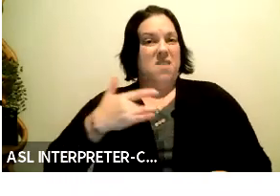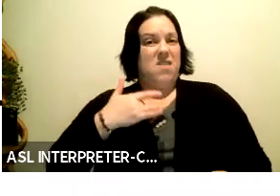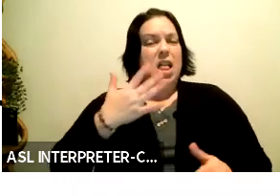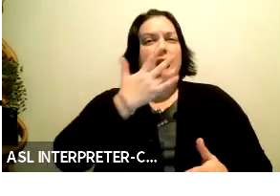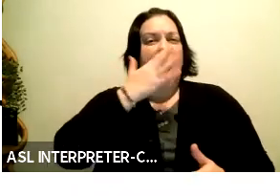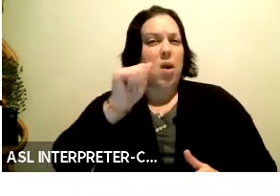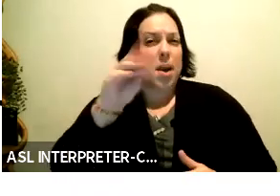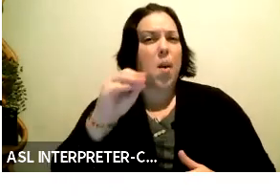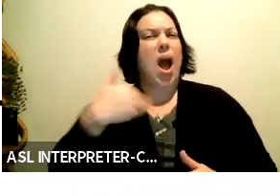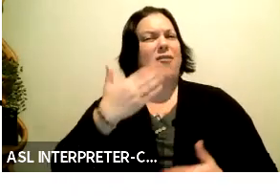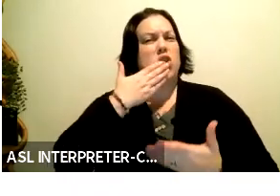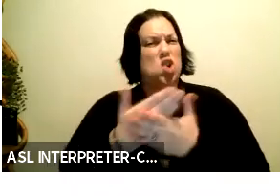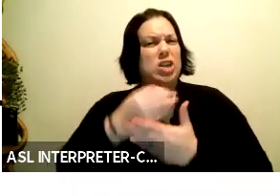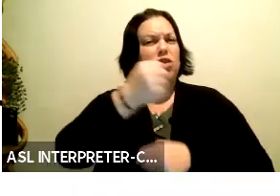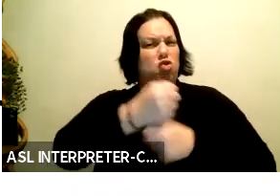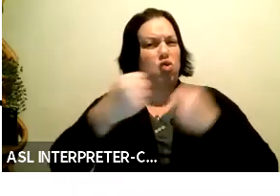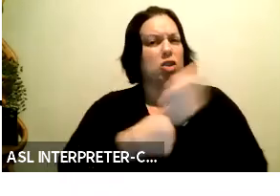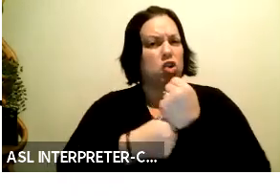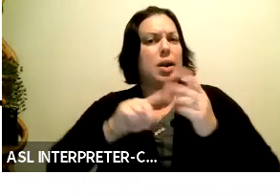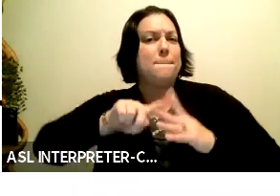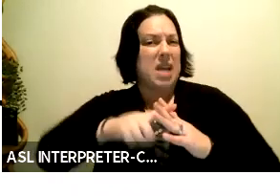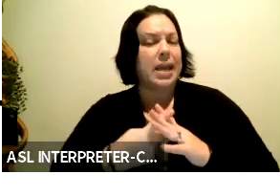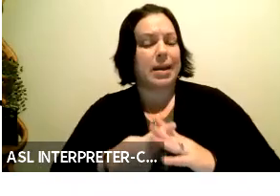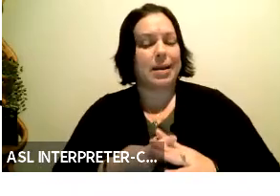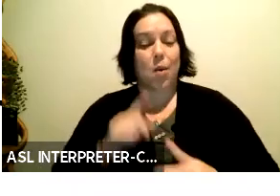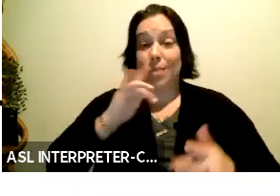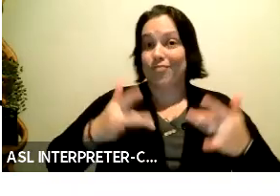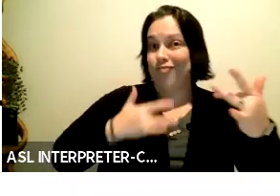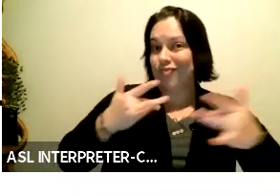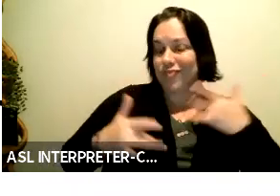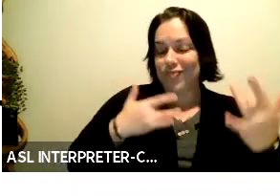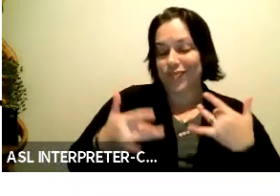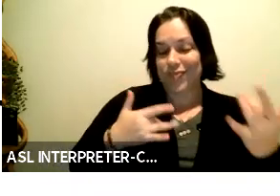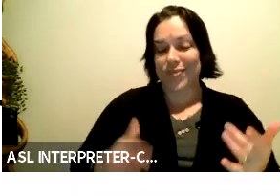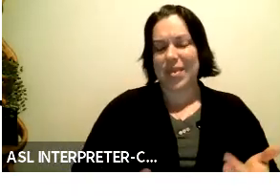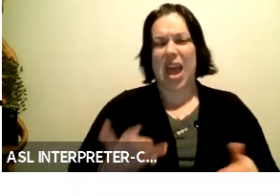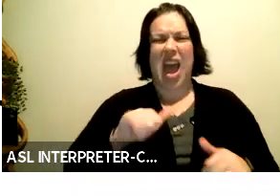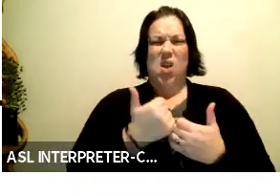to begin to work with, and now we're excited to figure out how we need to put muscles and sinews